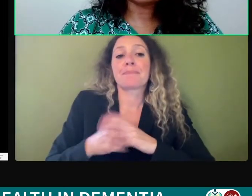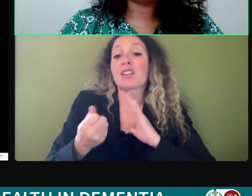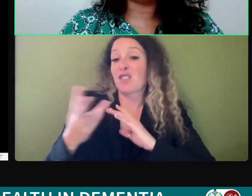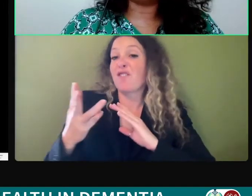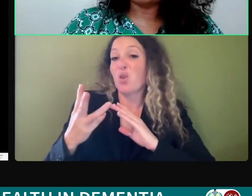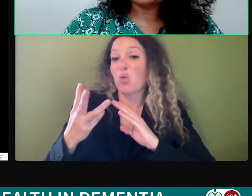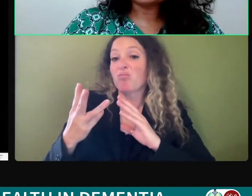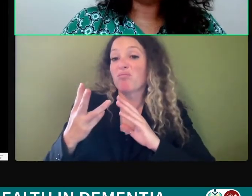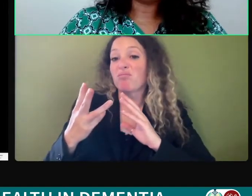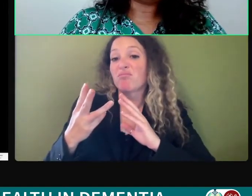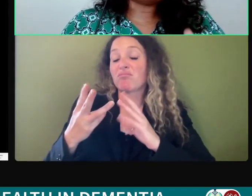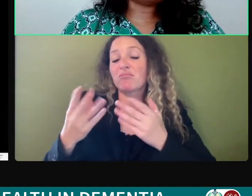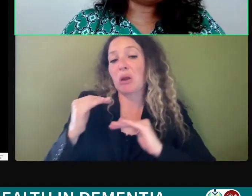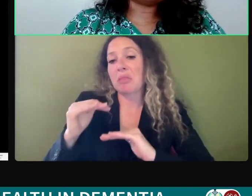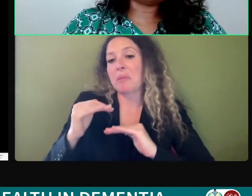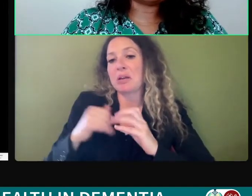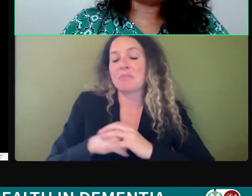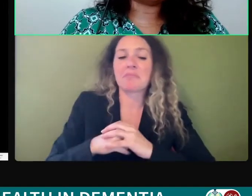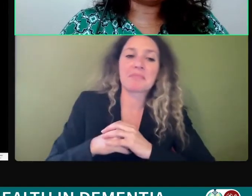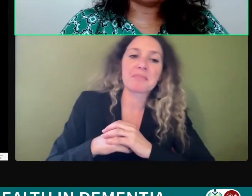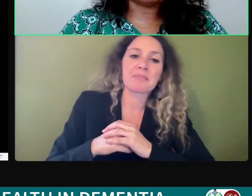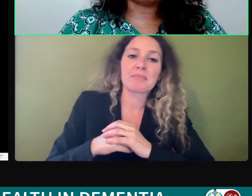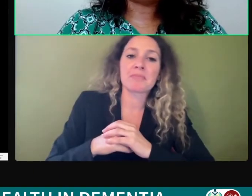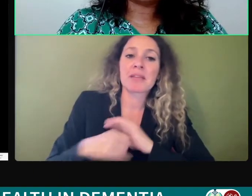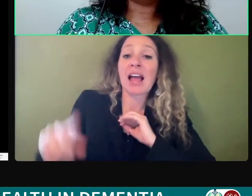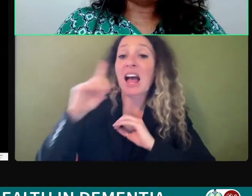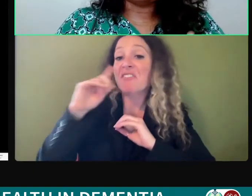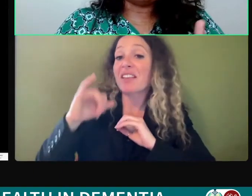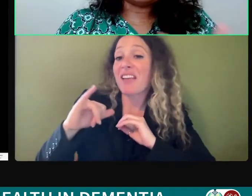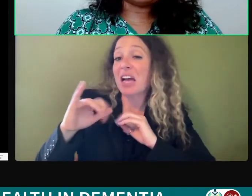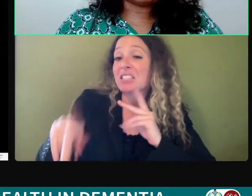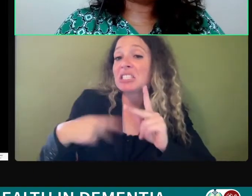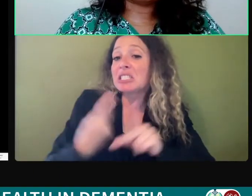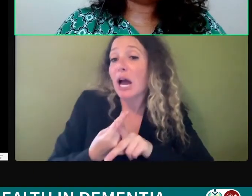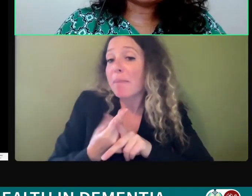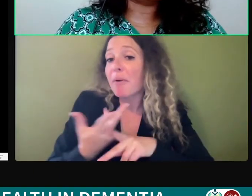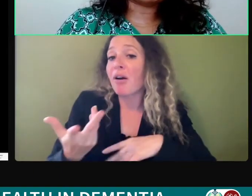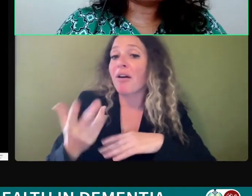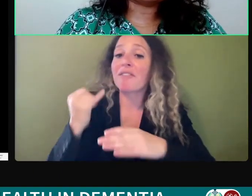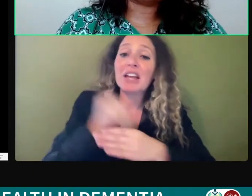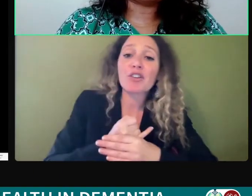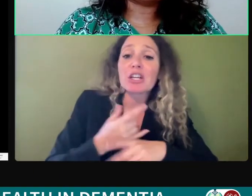there, they're limited, but I think this type of intervention really makes a very big difference